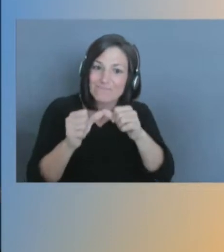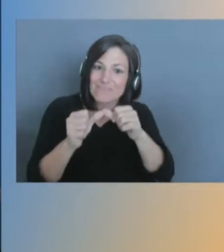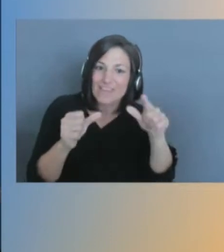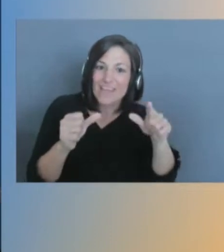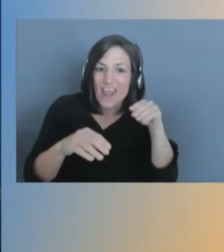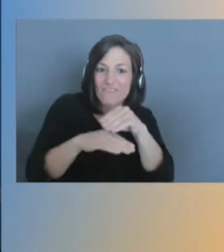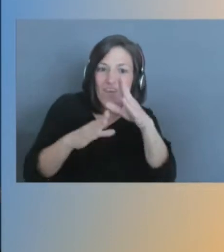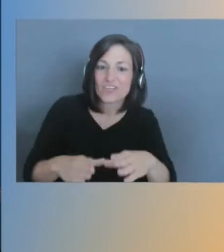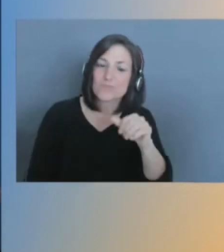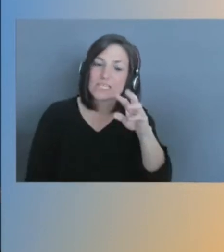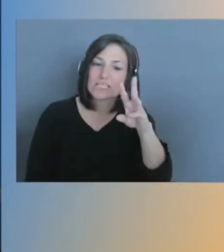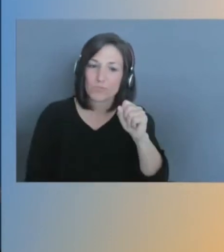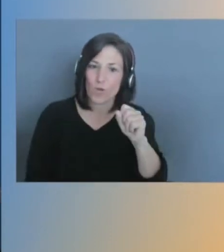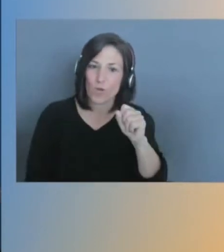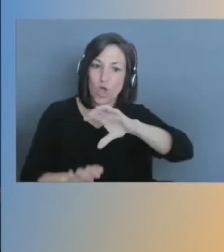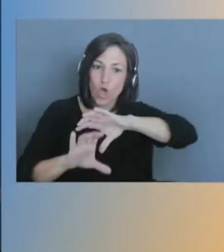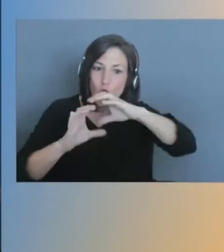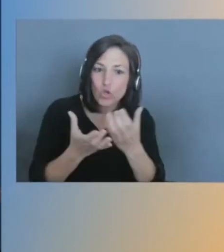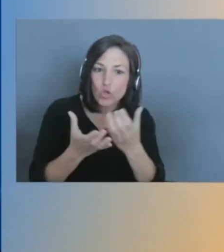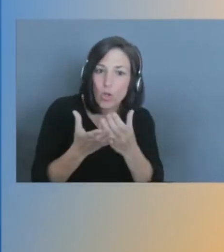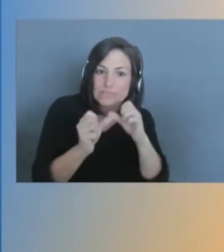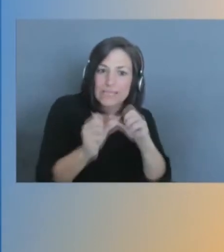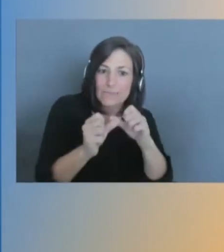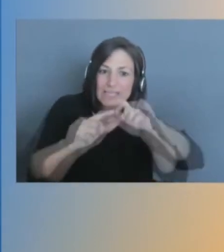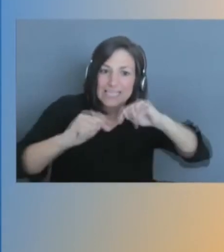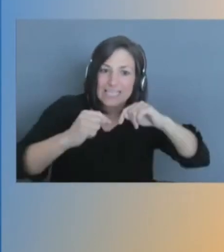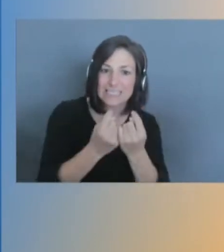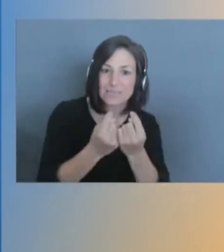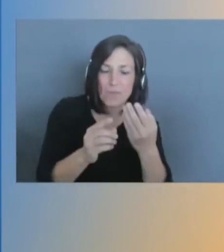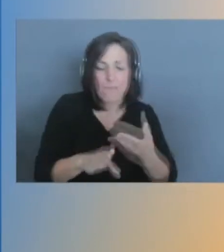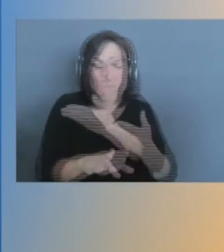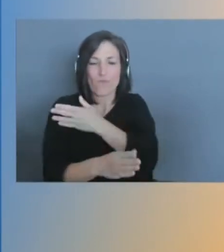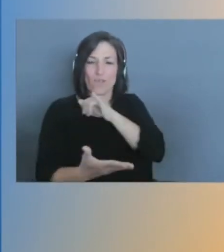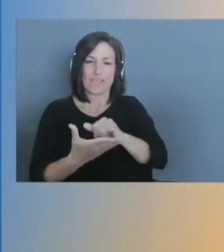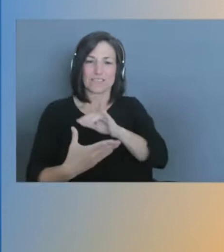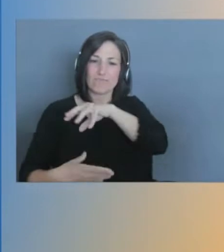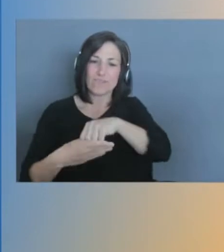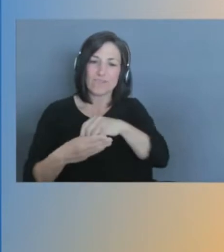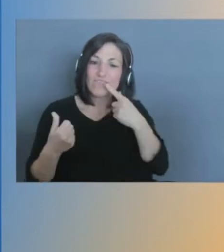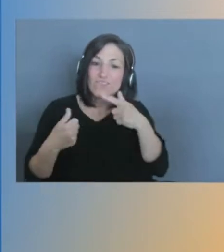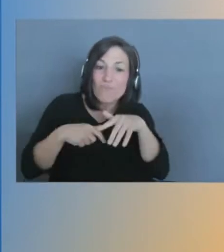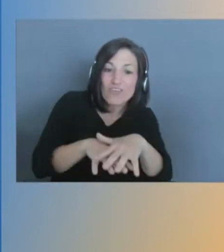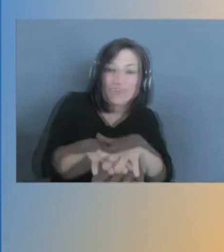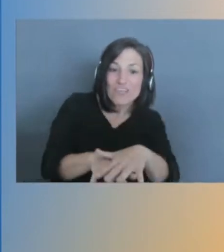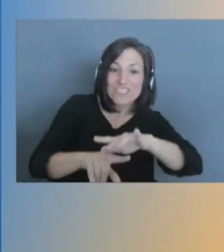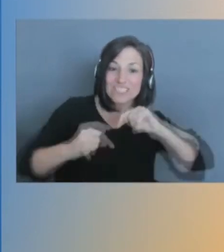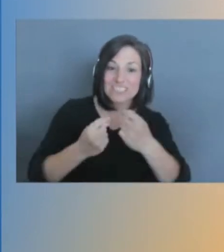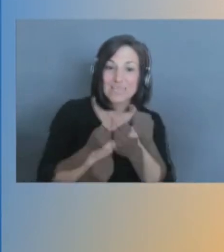And prior to this role, I have been part of the migrations team in AWS. I was a solution architect,